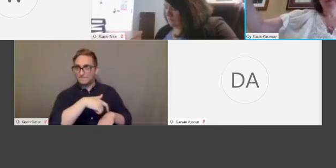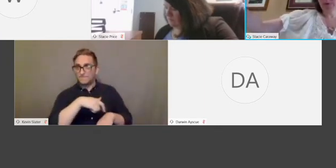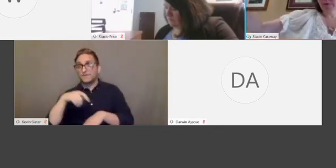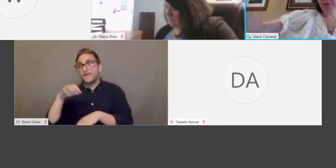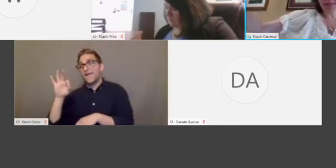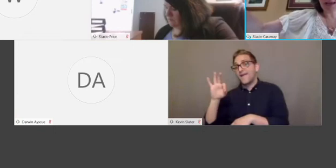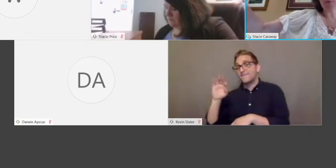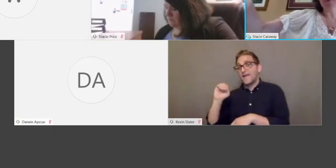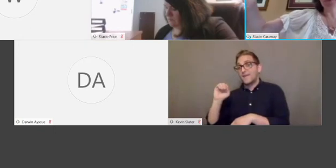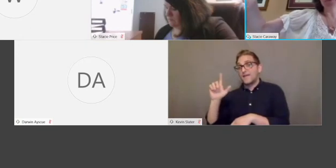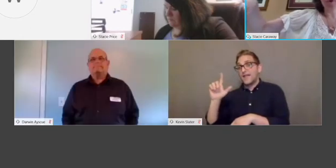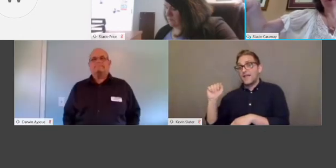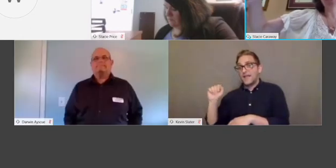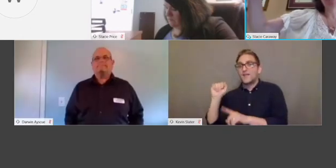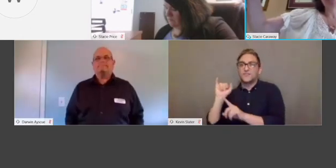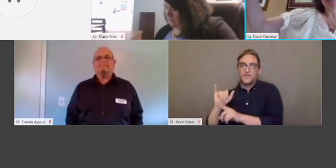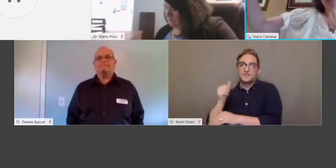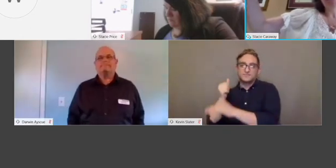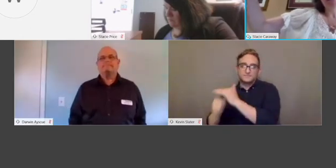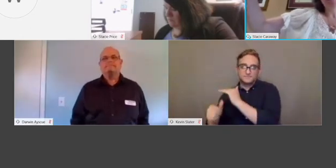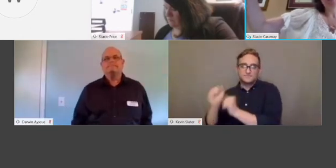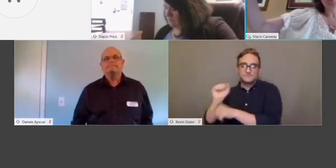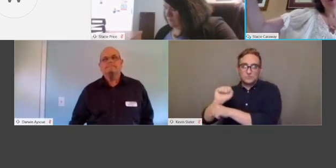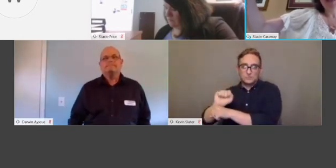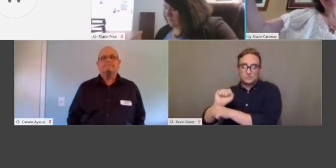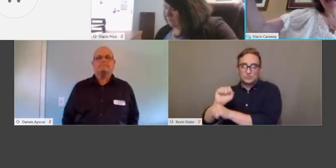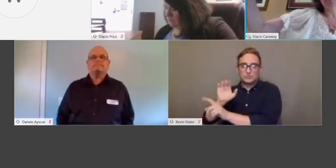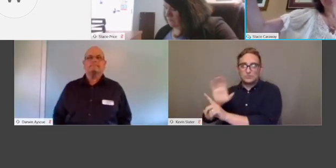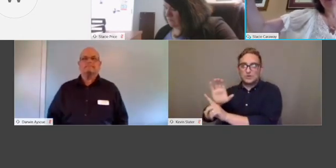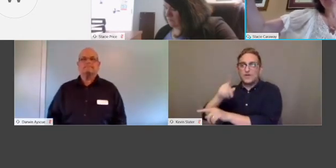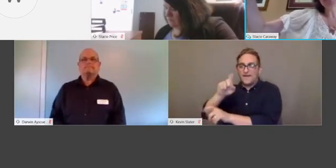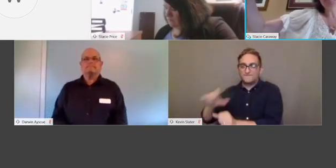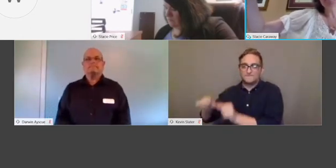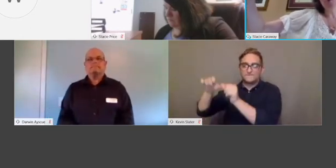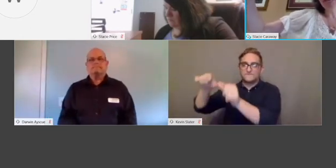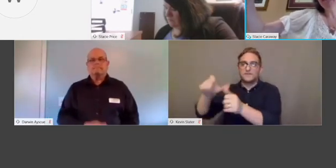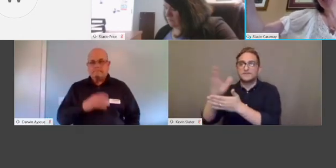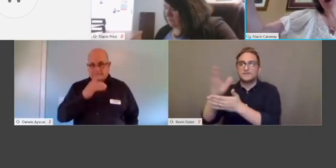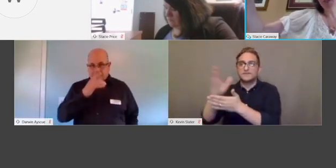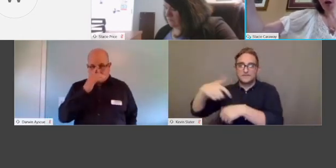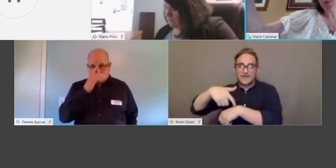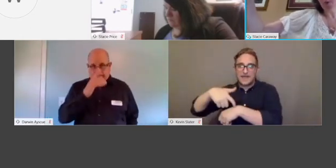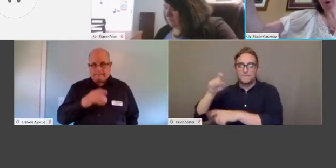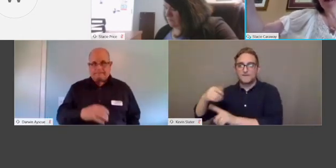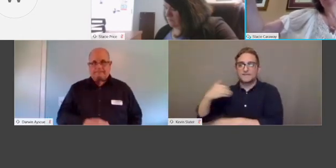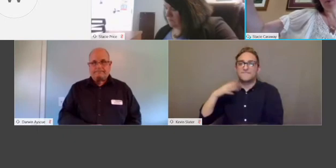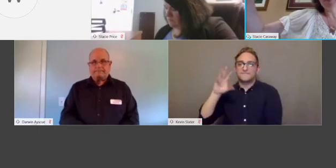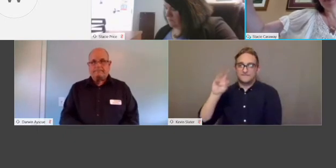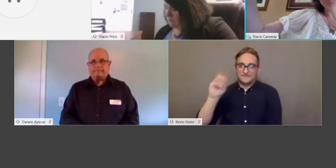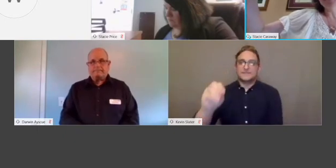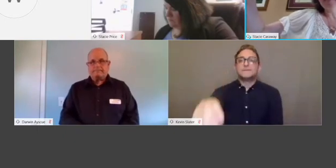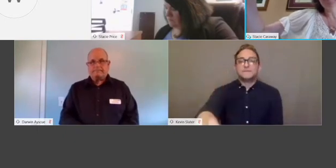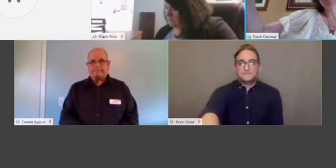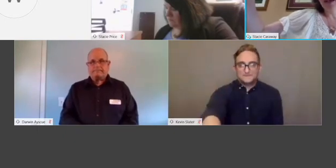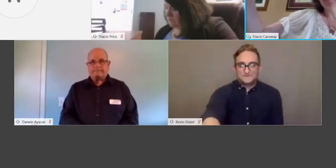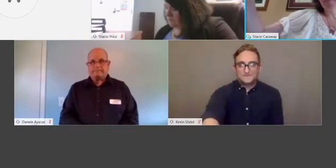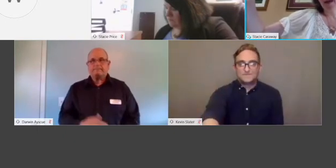requirement, hours of work and then the employer has to have 50 employees not there but 75